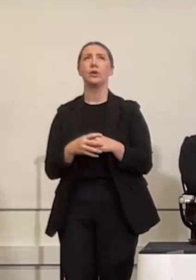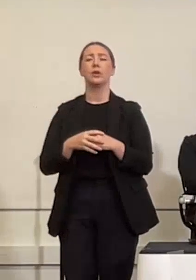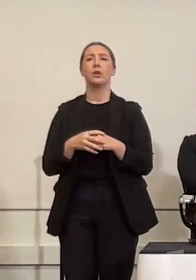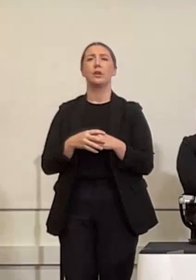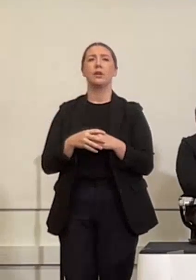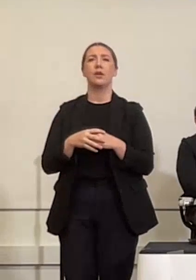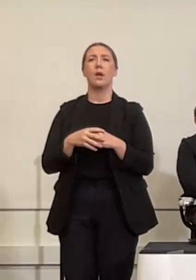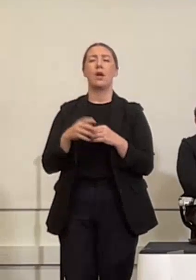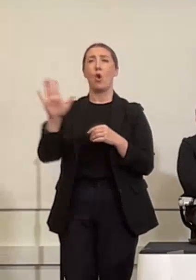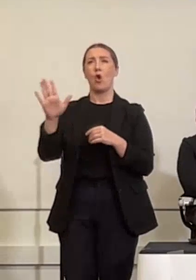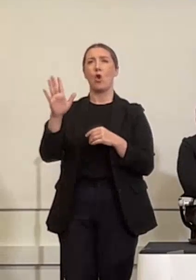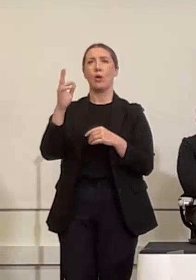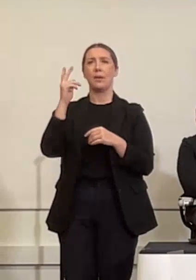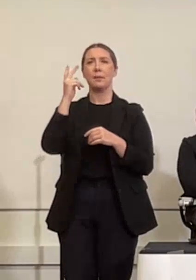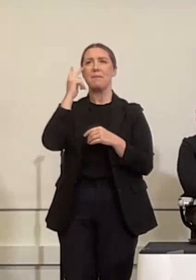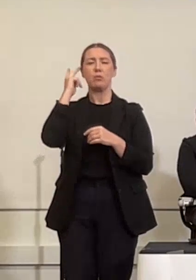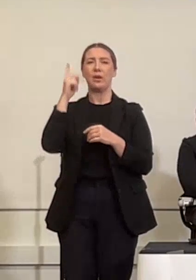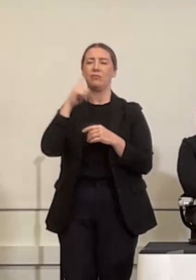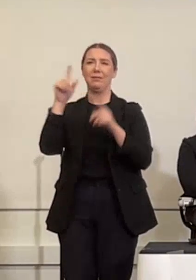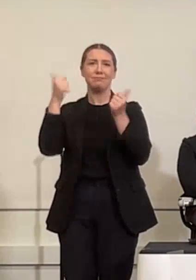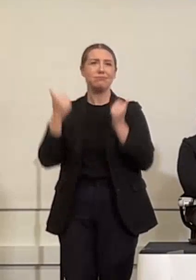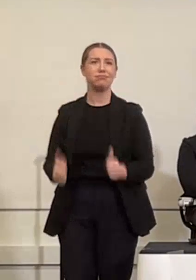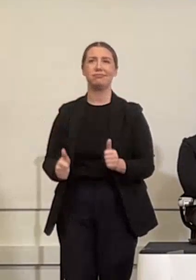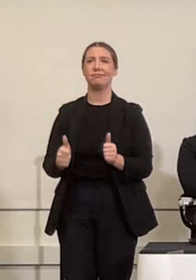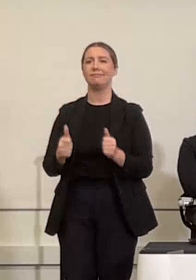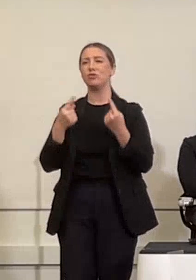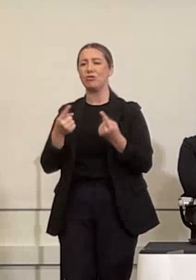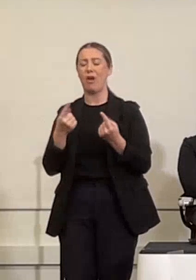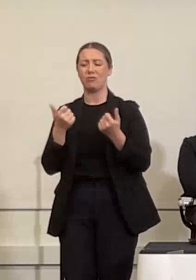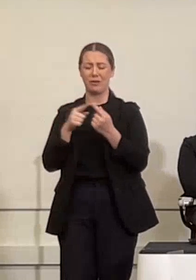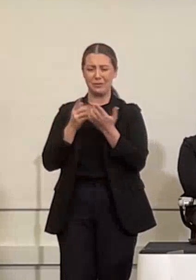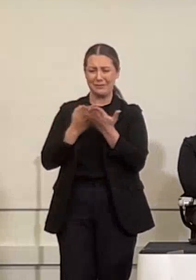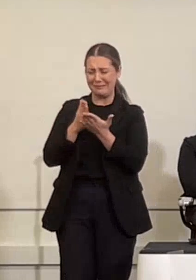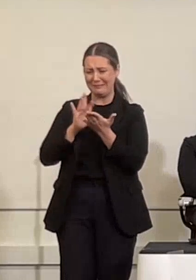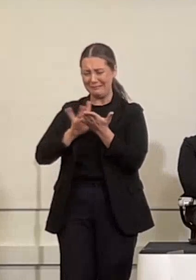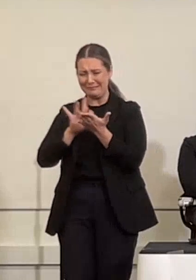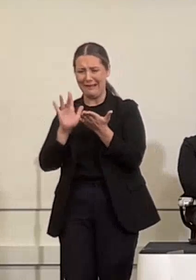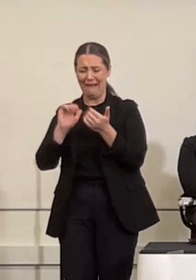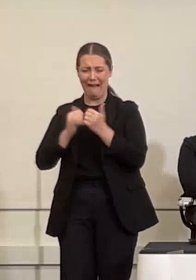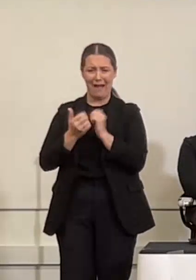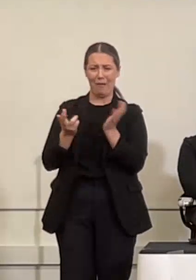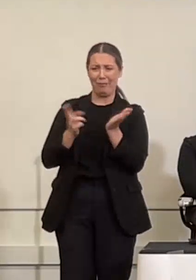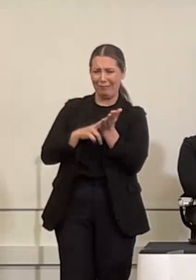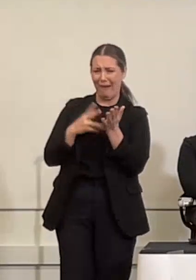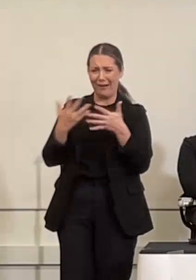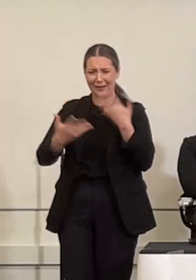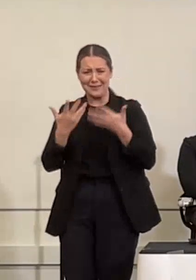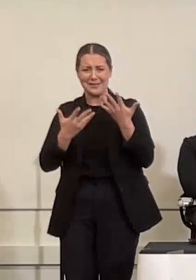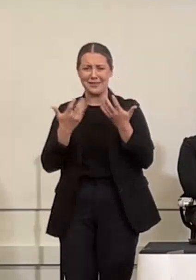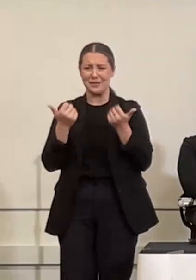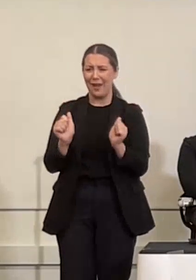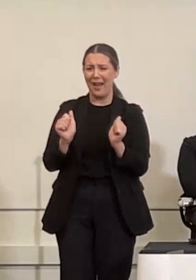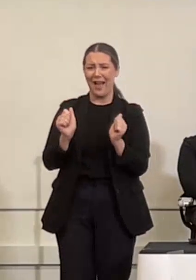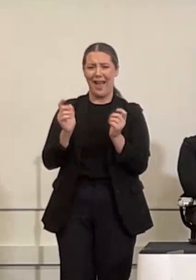memory, had a lot of trouble trying to get through. Just like getting logged in and just getting to a place where